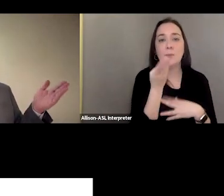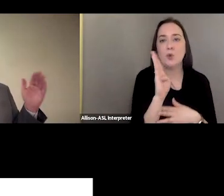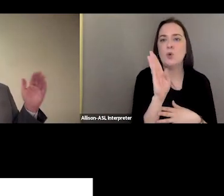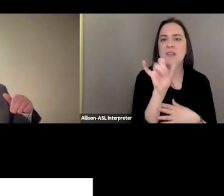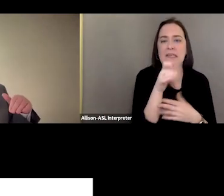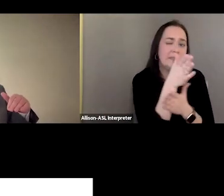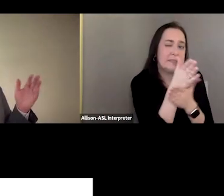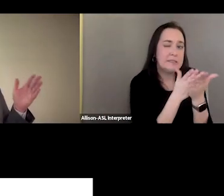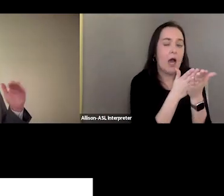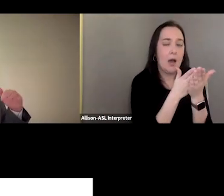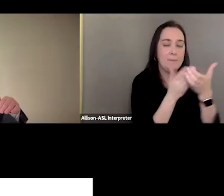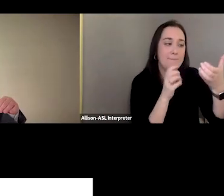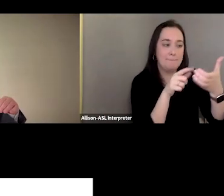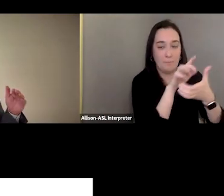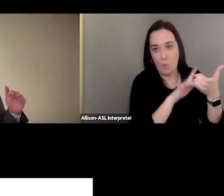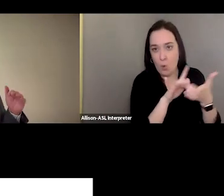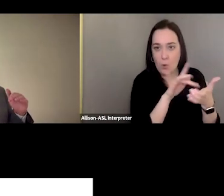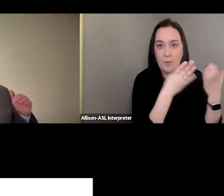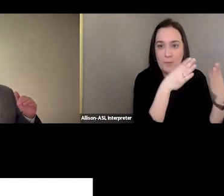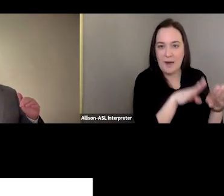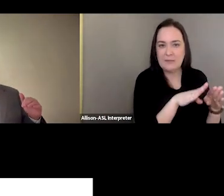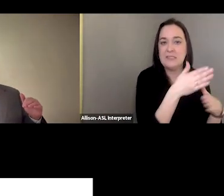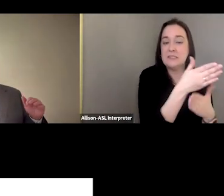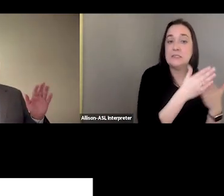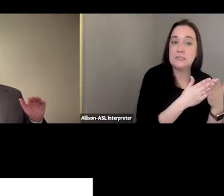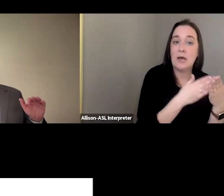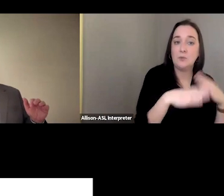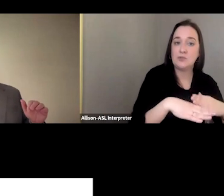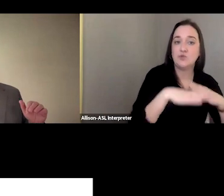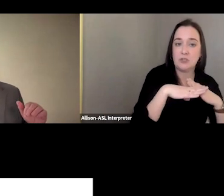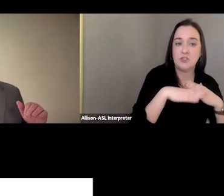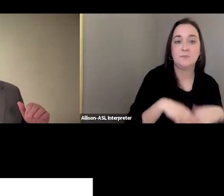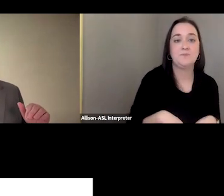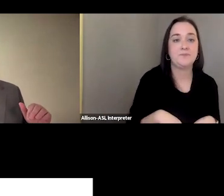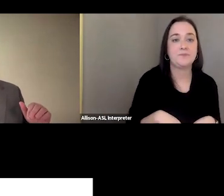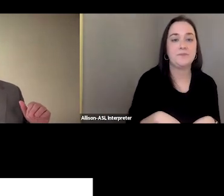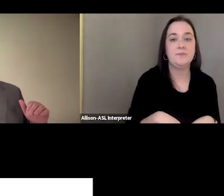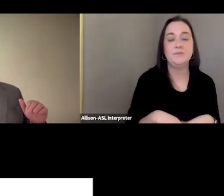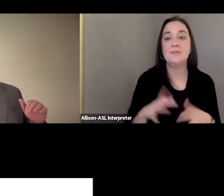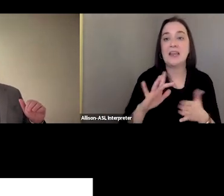some mobile betting with some restrictions. Physical sports betting is the light blue and green will be active.